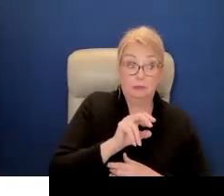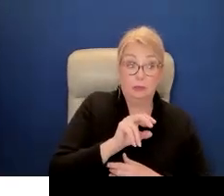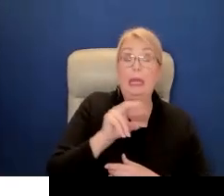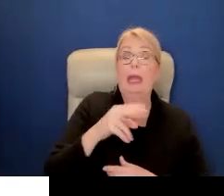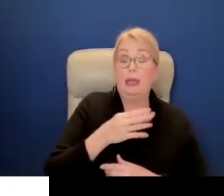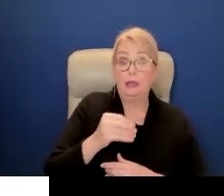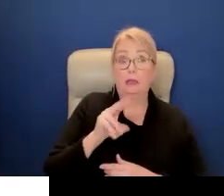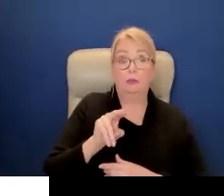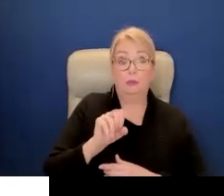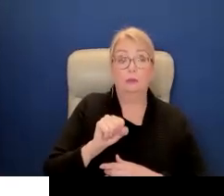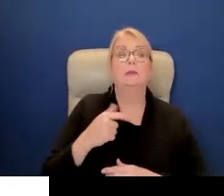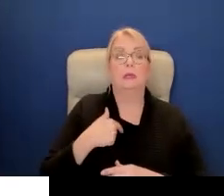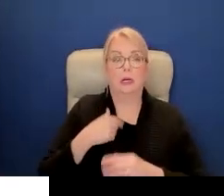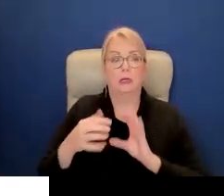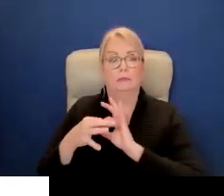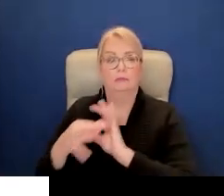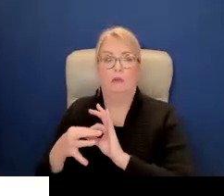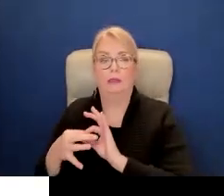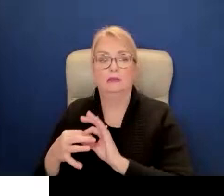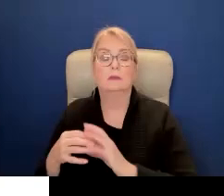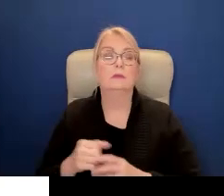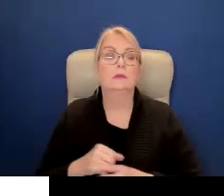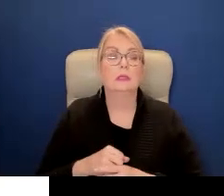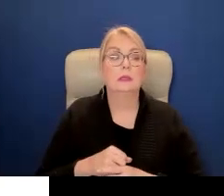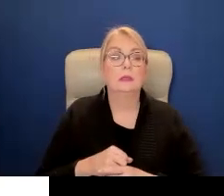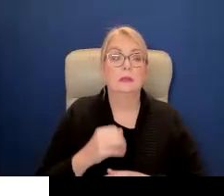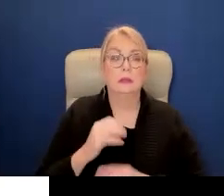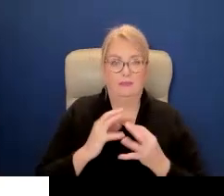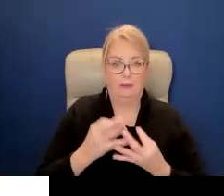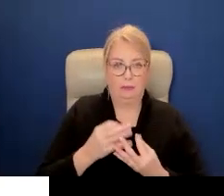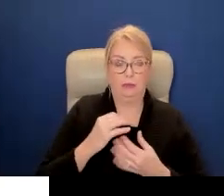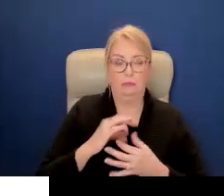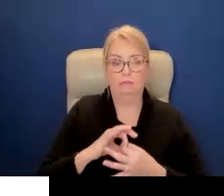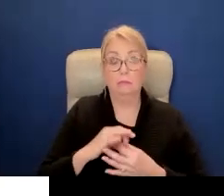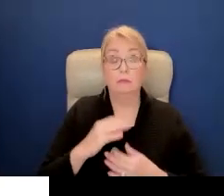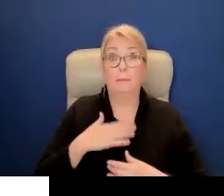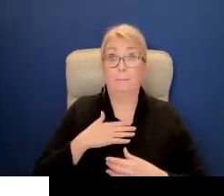But let's say my spouse is a legal, permanent resident. They're not citizens.